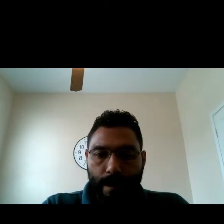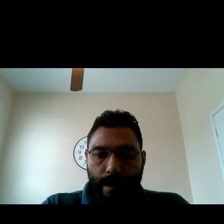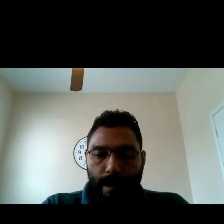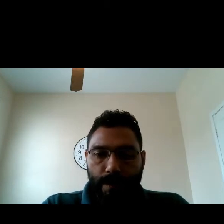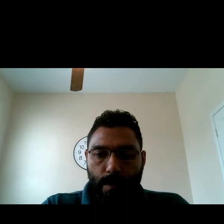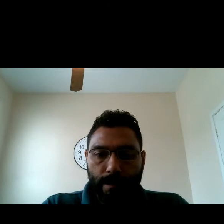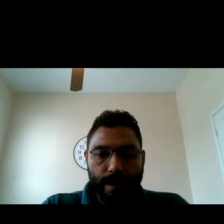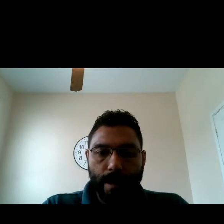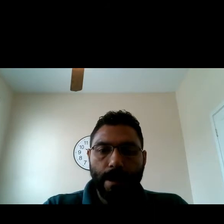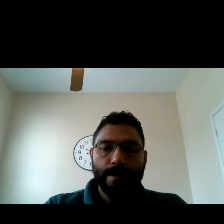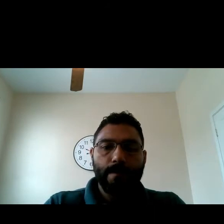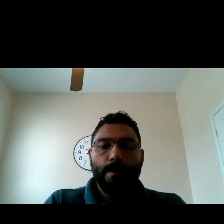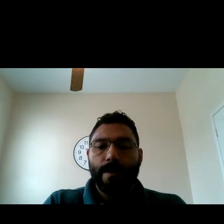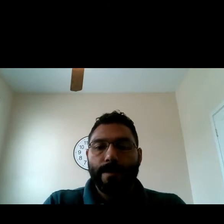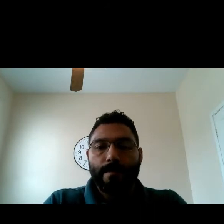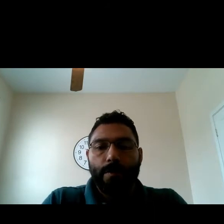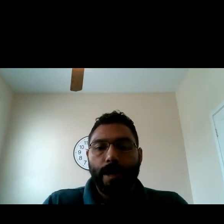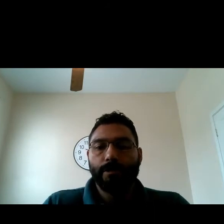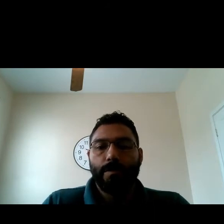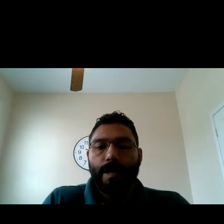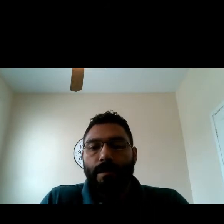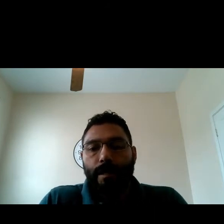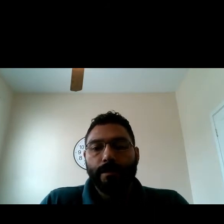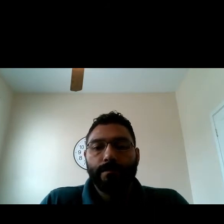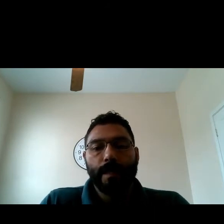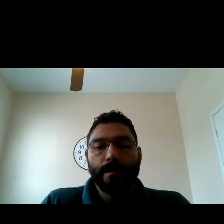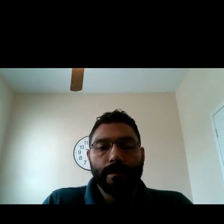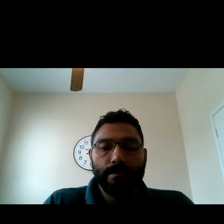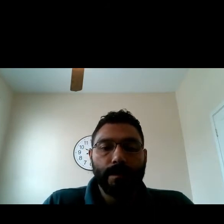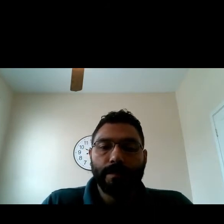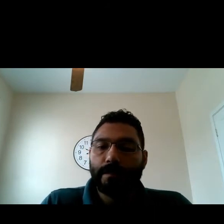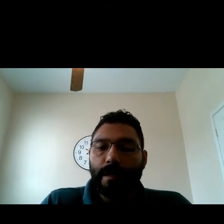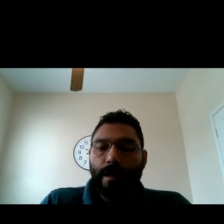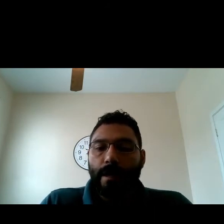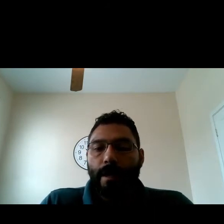if you wanted to get in contact with vocational rehabilitation in the state of Texas,